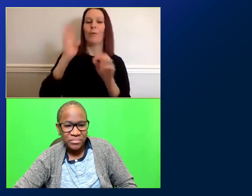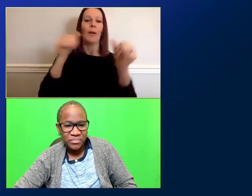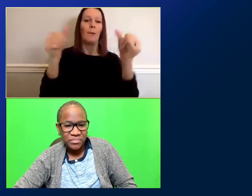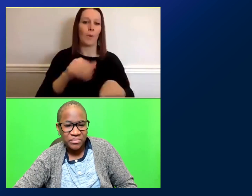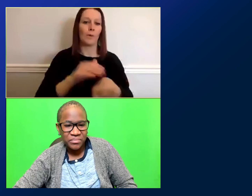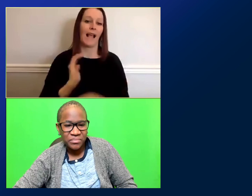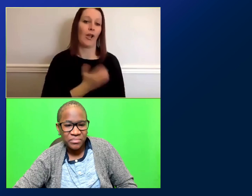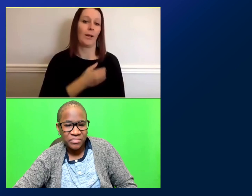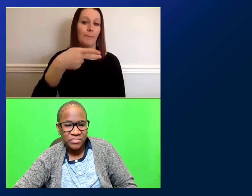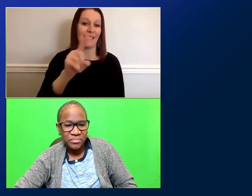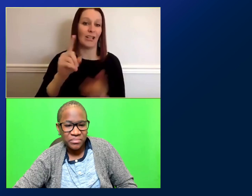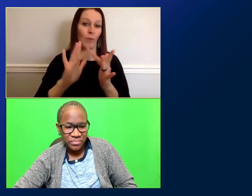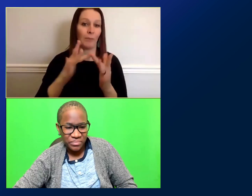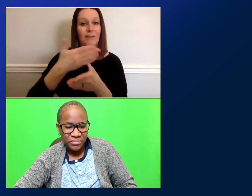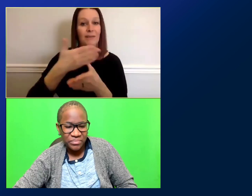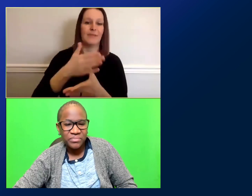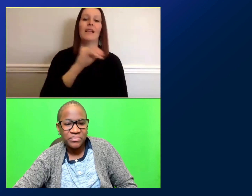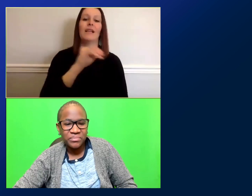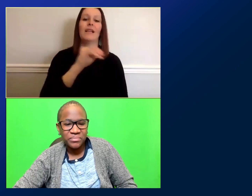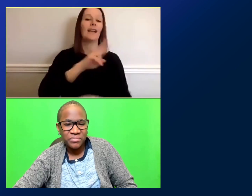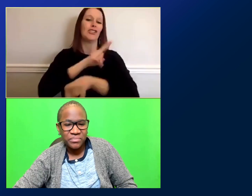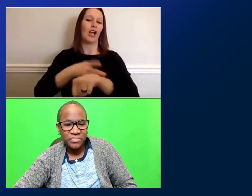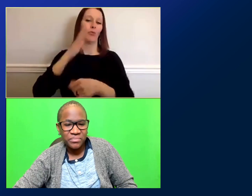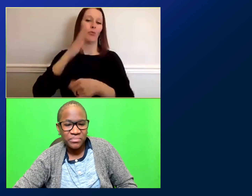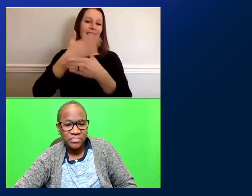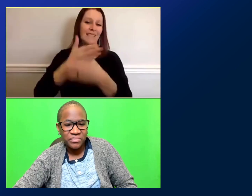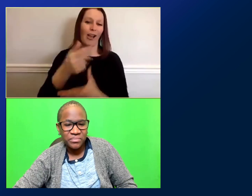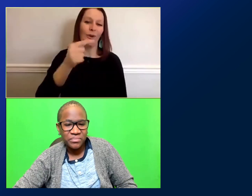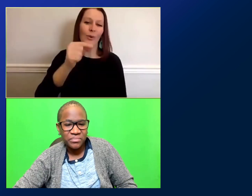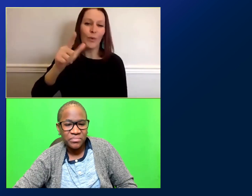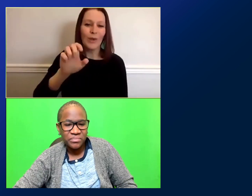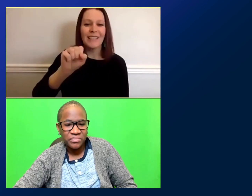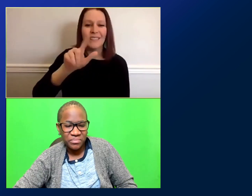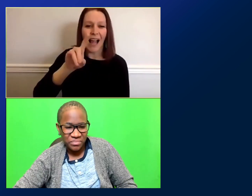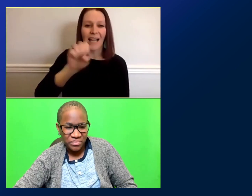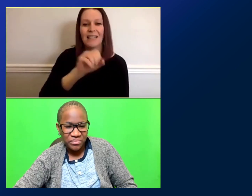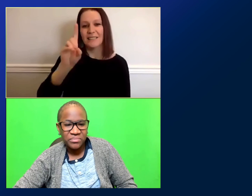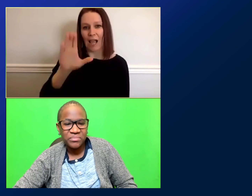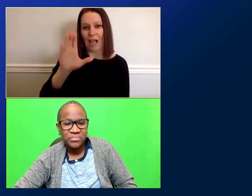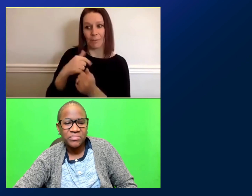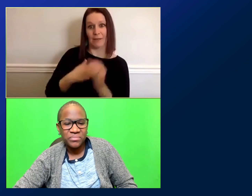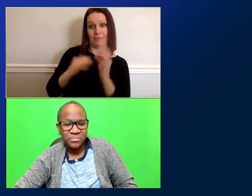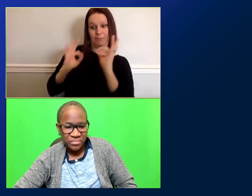add some captions and put it on our school website and so this will be available to uh to